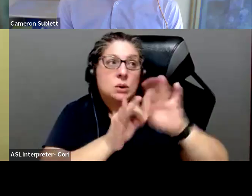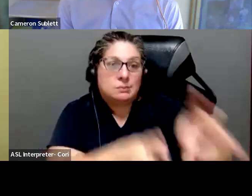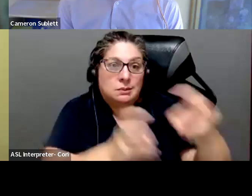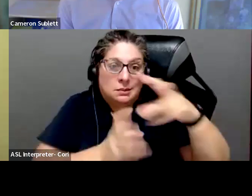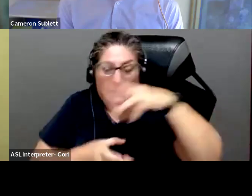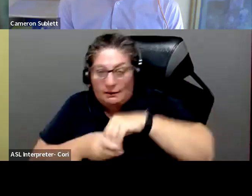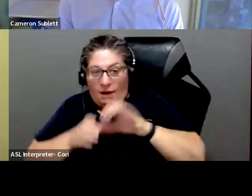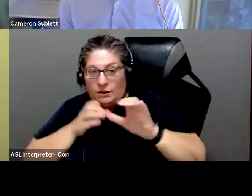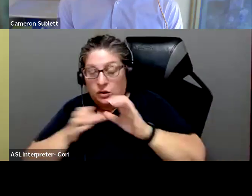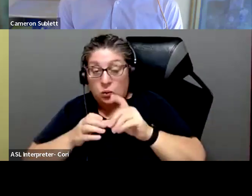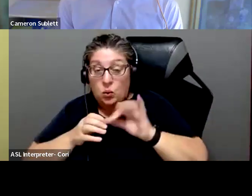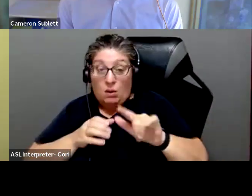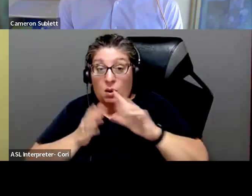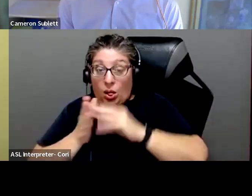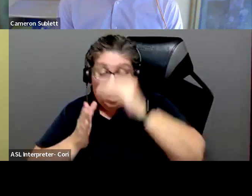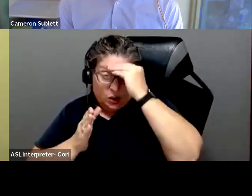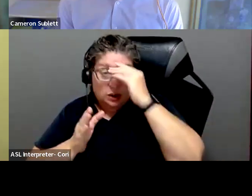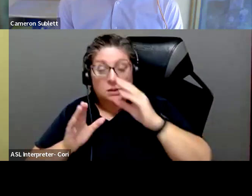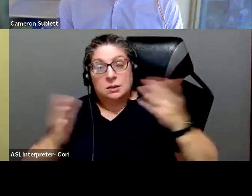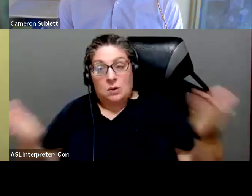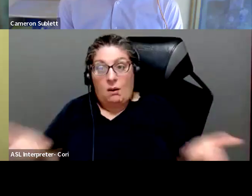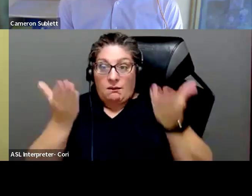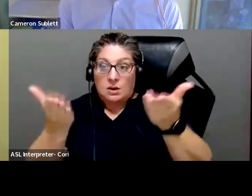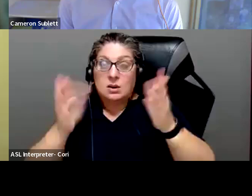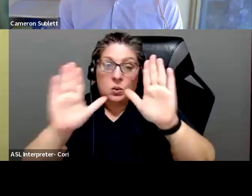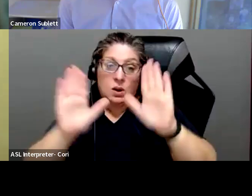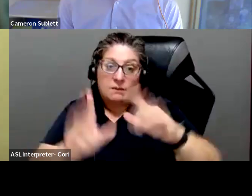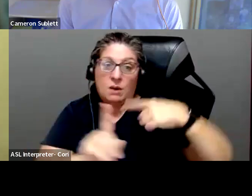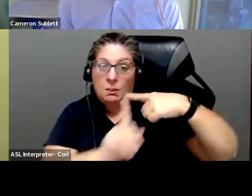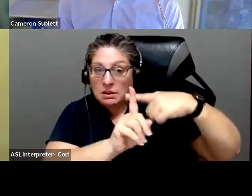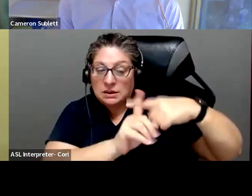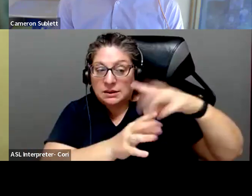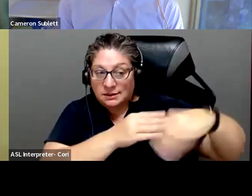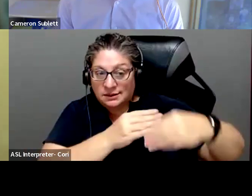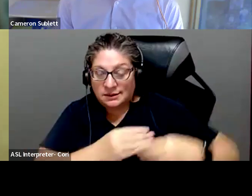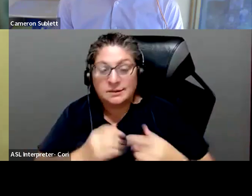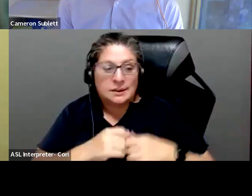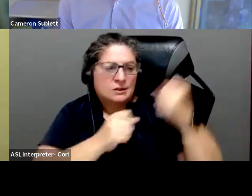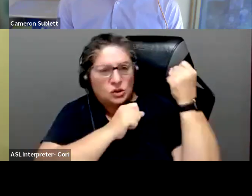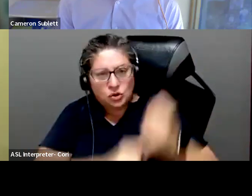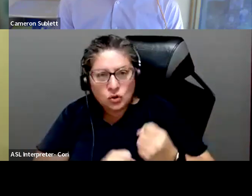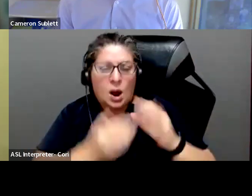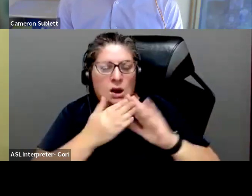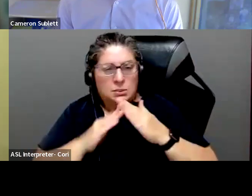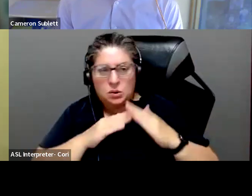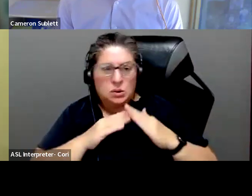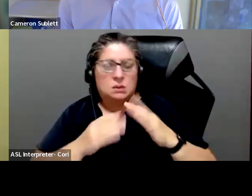That rural learners actually bring a tremendous amount of assets to the table. They have strong communities, strong social